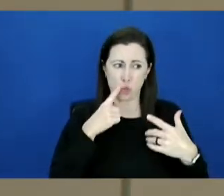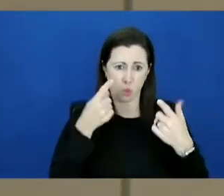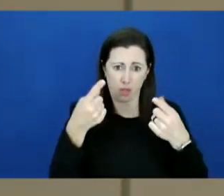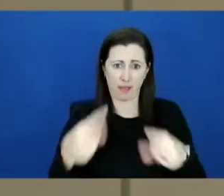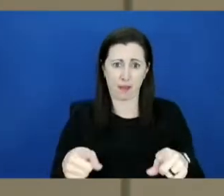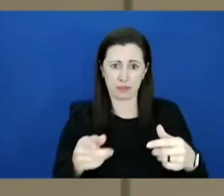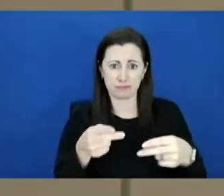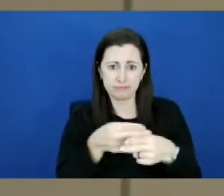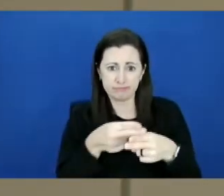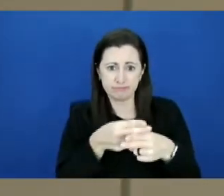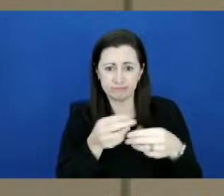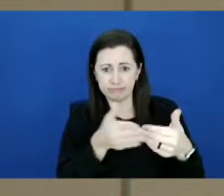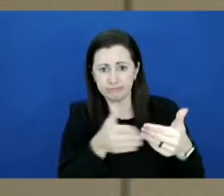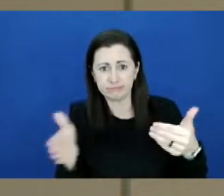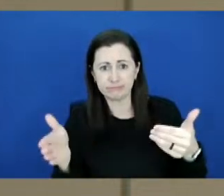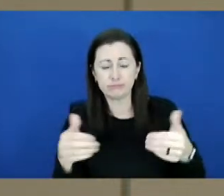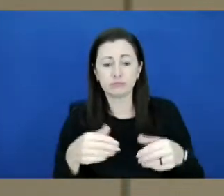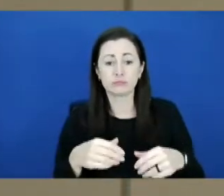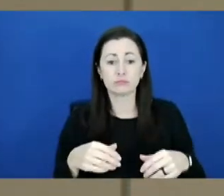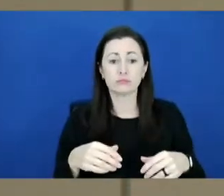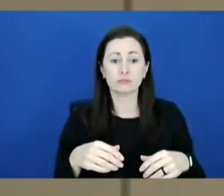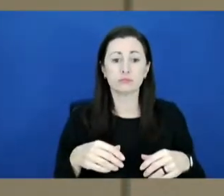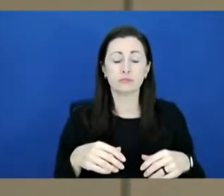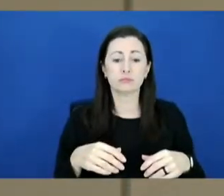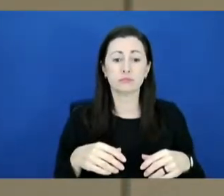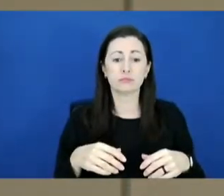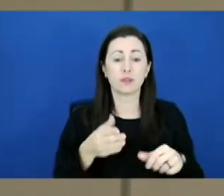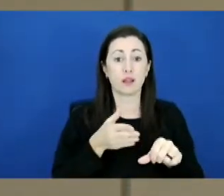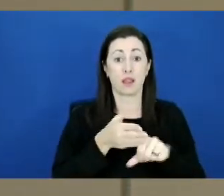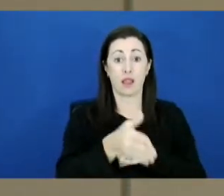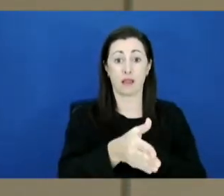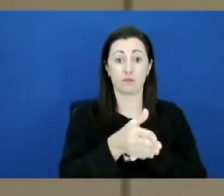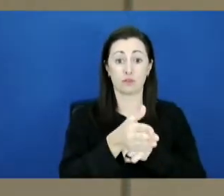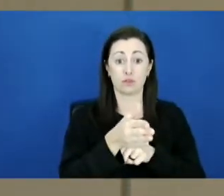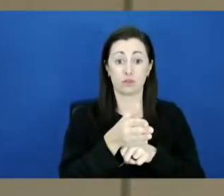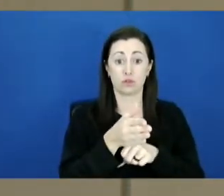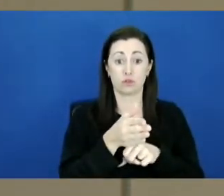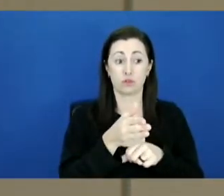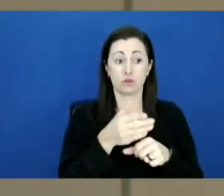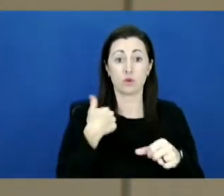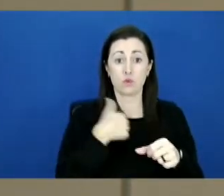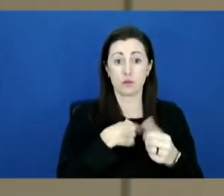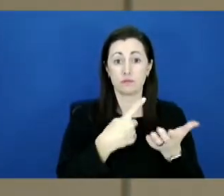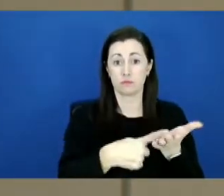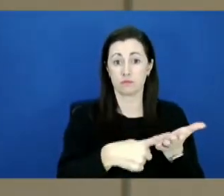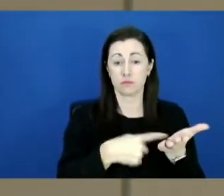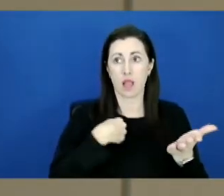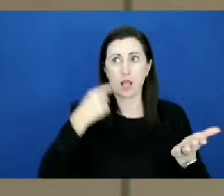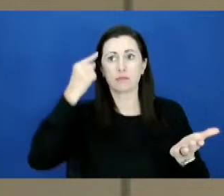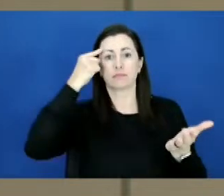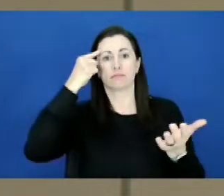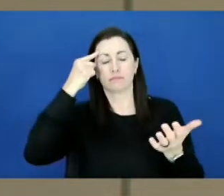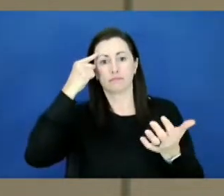SOME PEOPLE DON'T SPEAK ENGLISH, I'M JUST VERY CONCERNED ABOUT THE INTERIM.